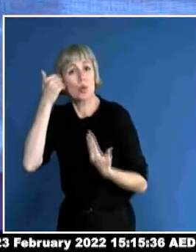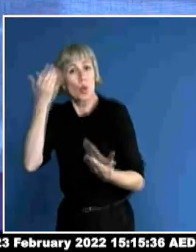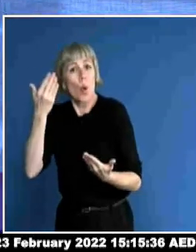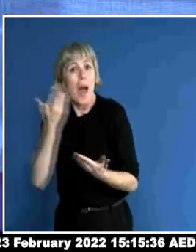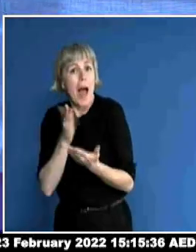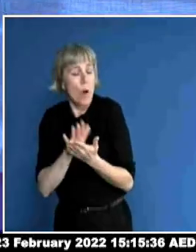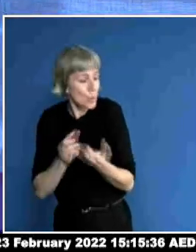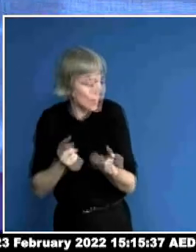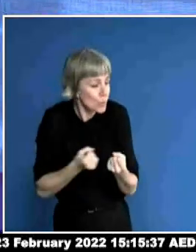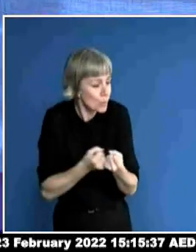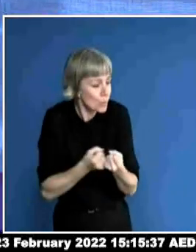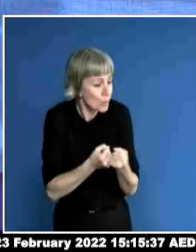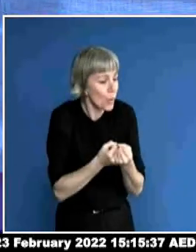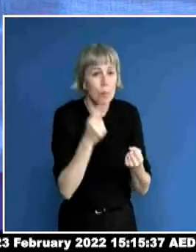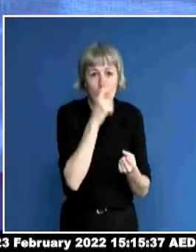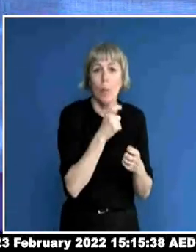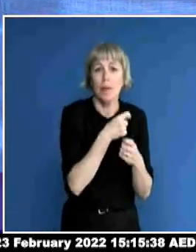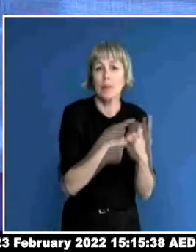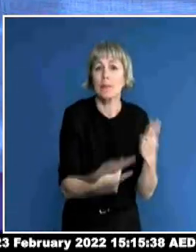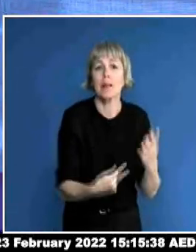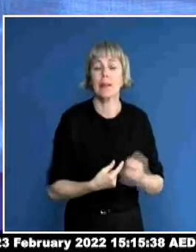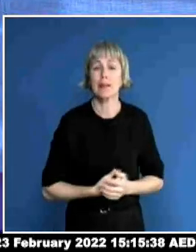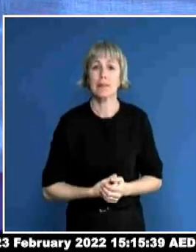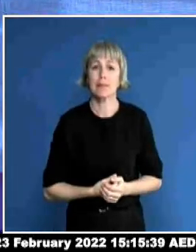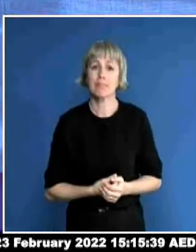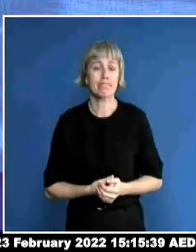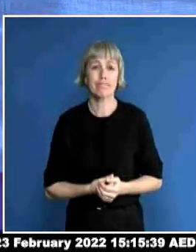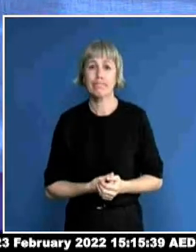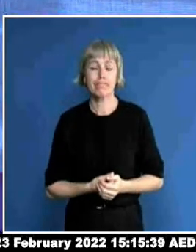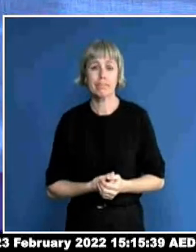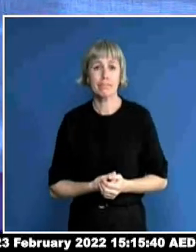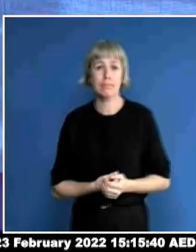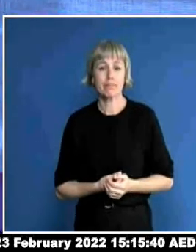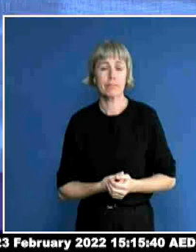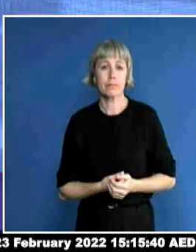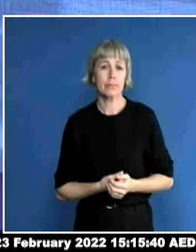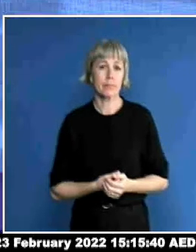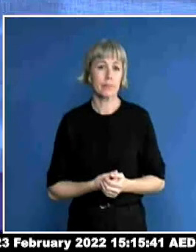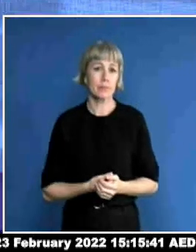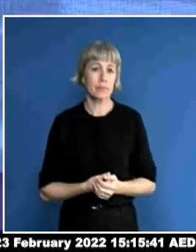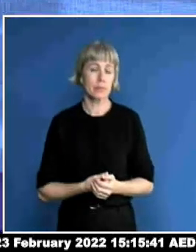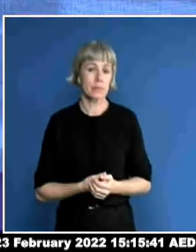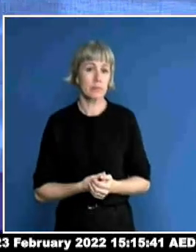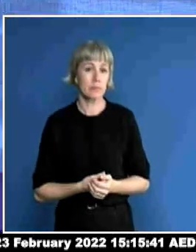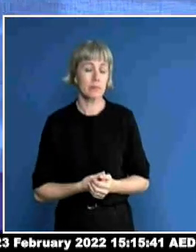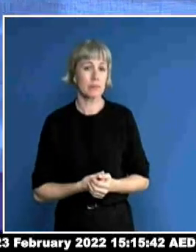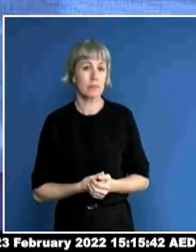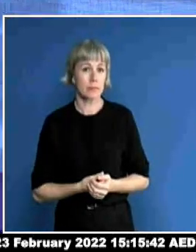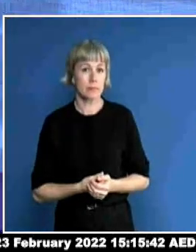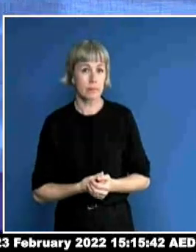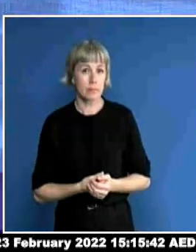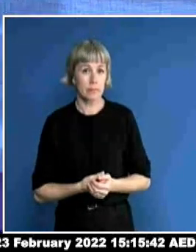I - I do not want anyone to go through an abusive,